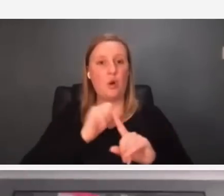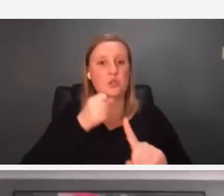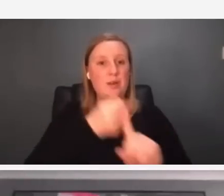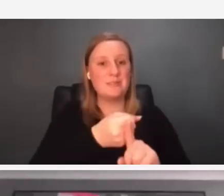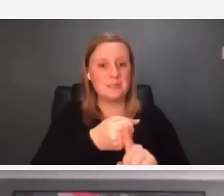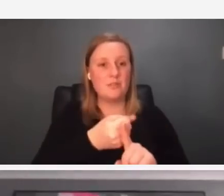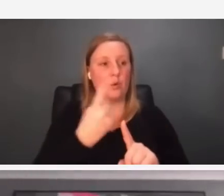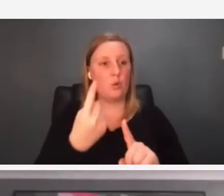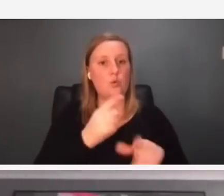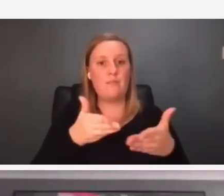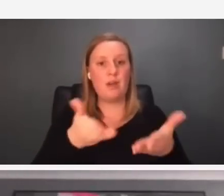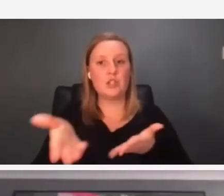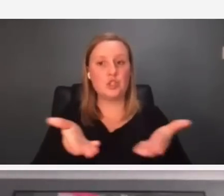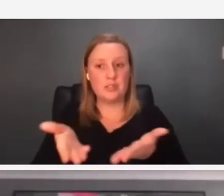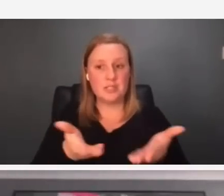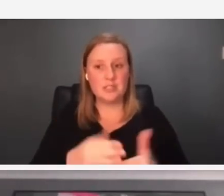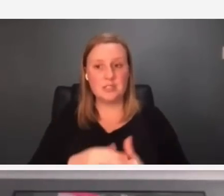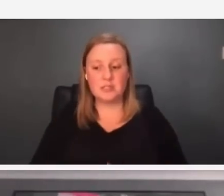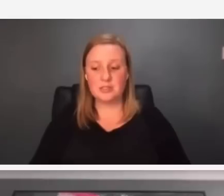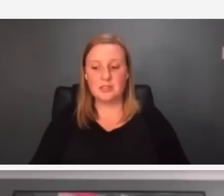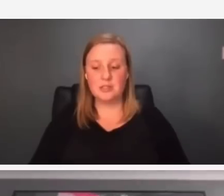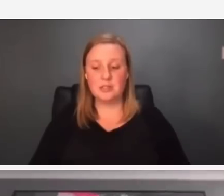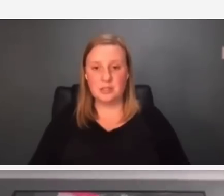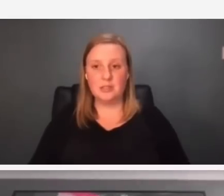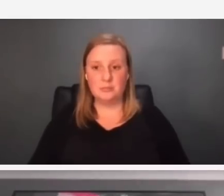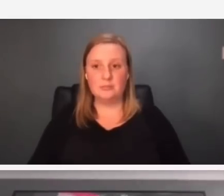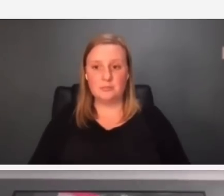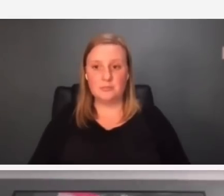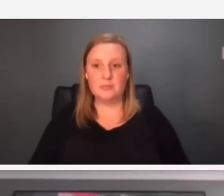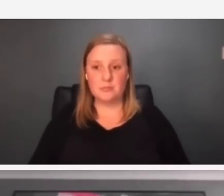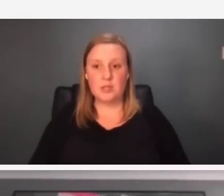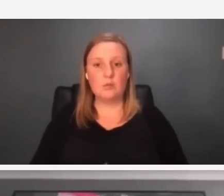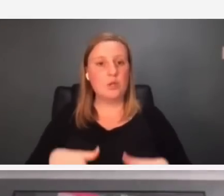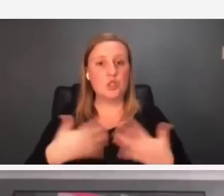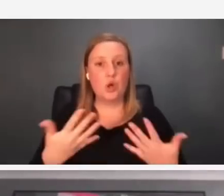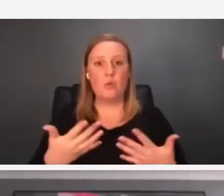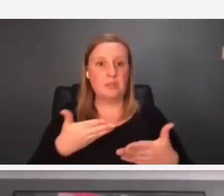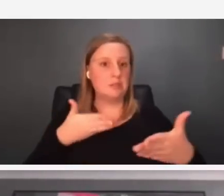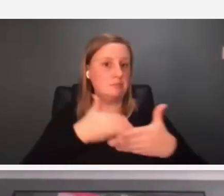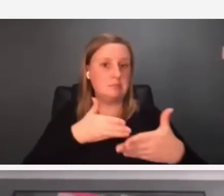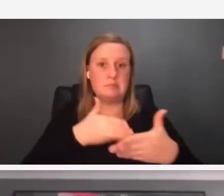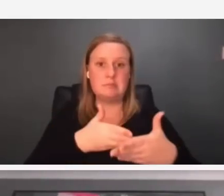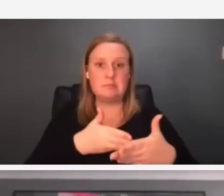where we've created a brand new scheme that really creates difficulties for service providers who we